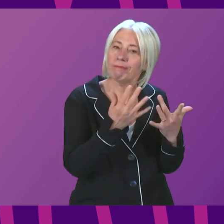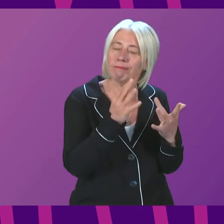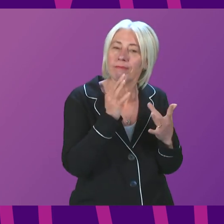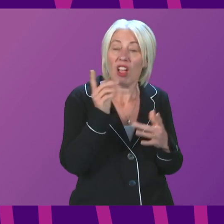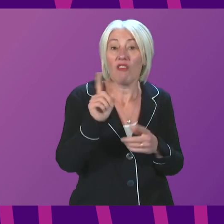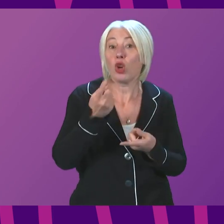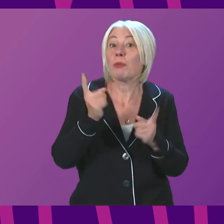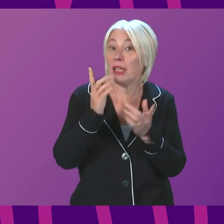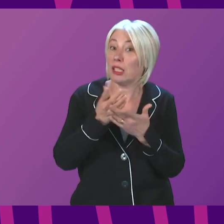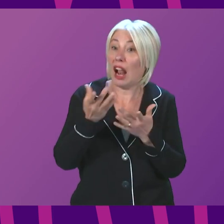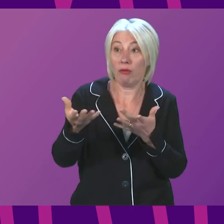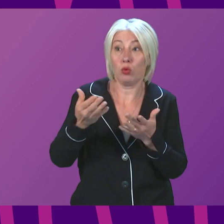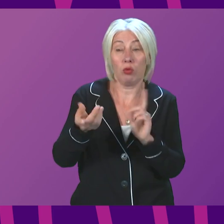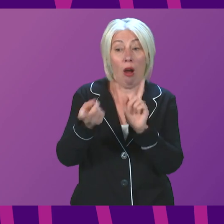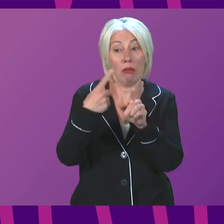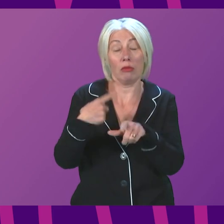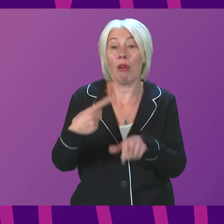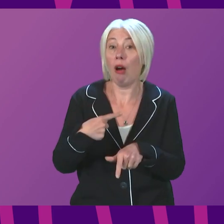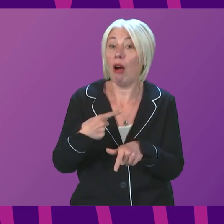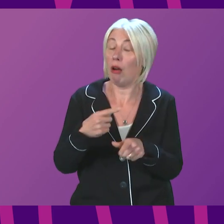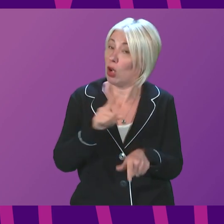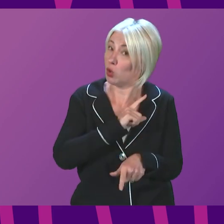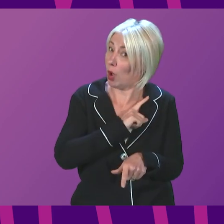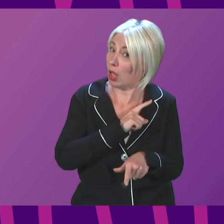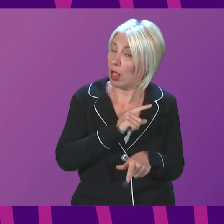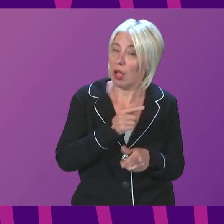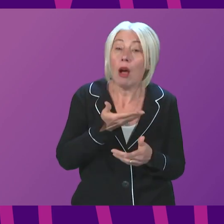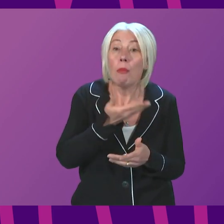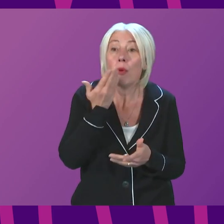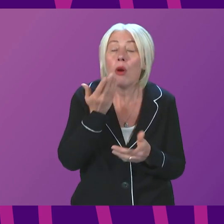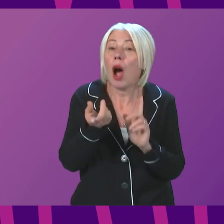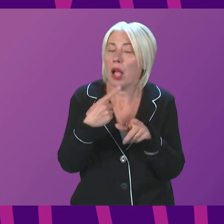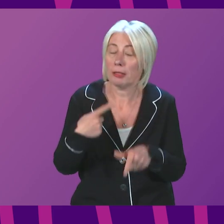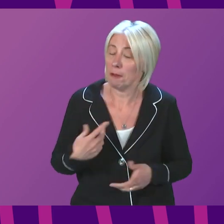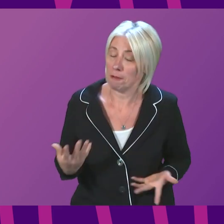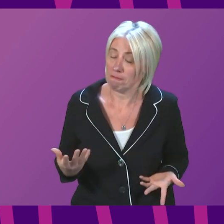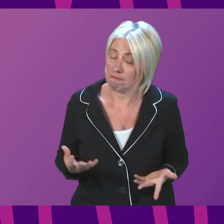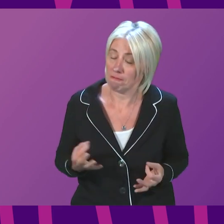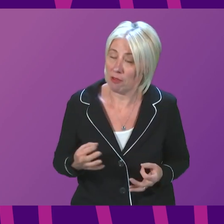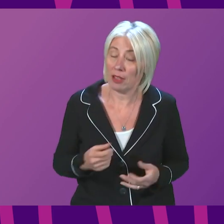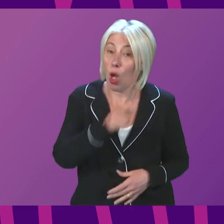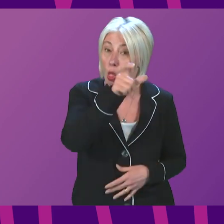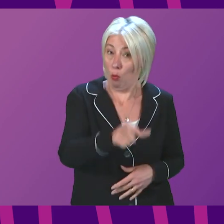to answer and he made it clear that those questions are not being answered.